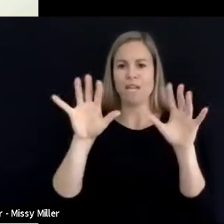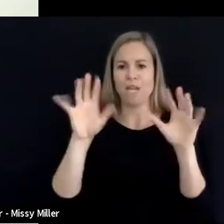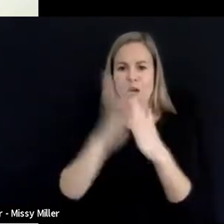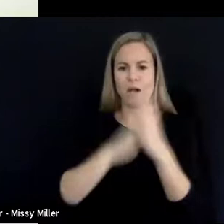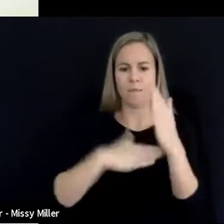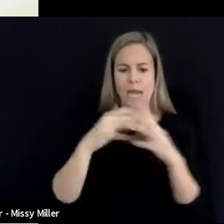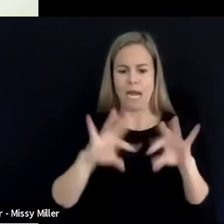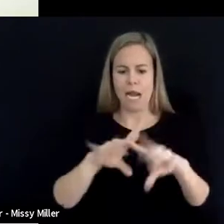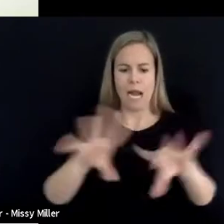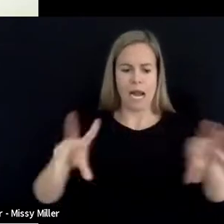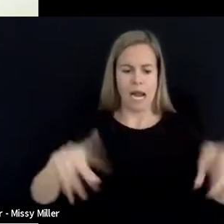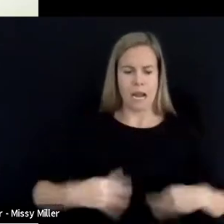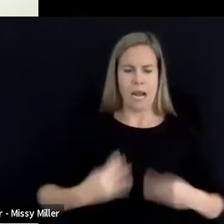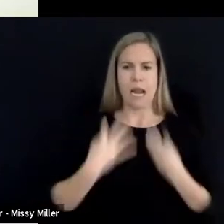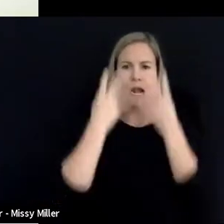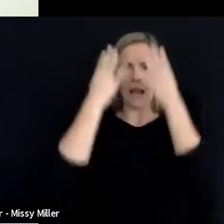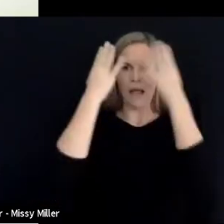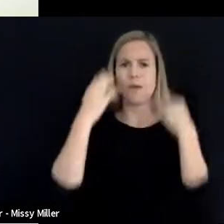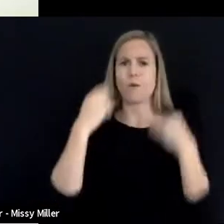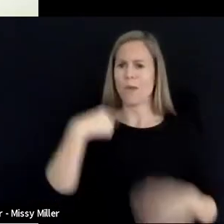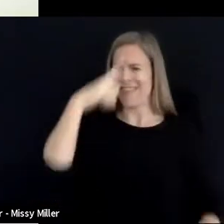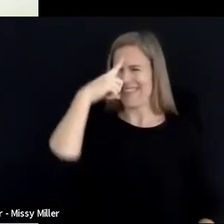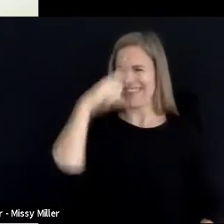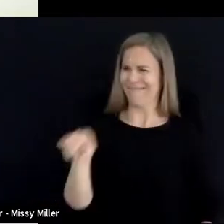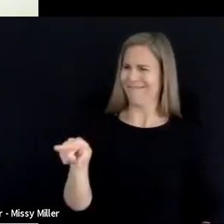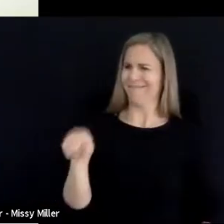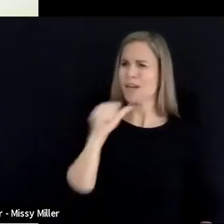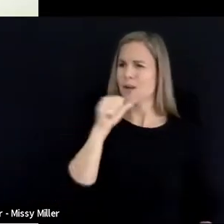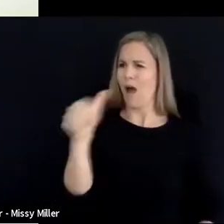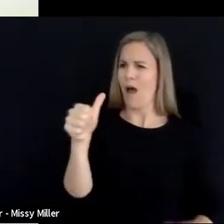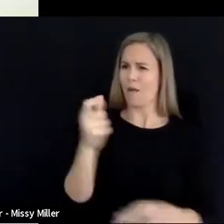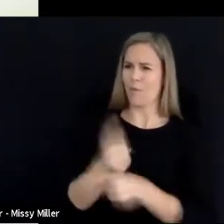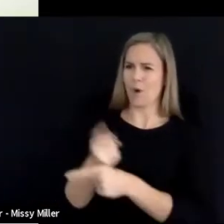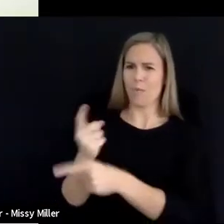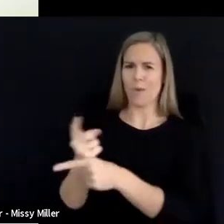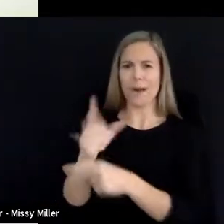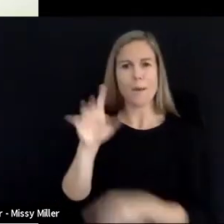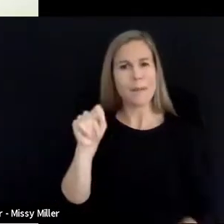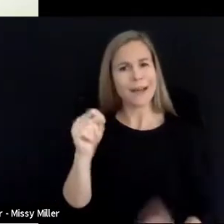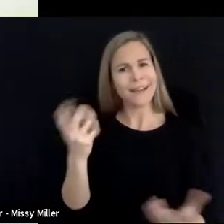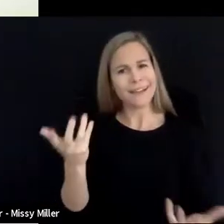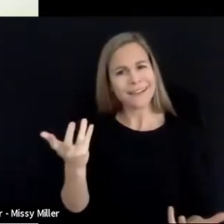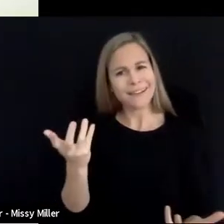that we think is appropriate. So is it weird, is it not weird?